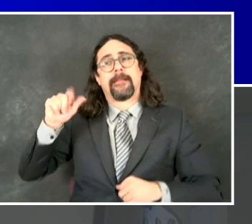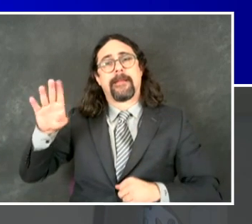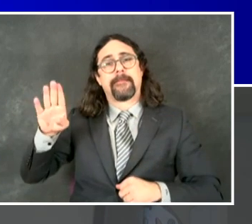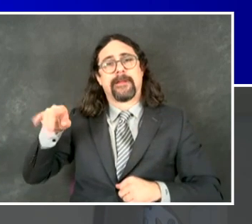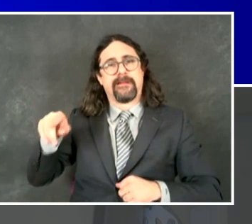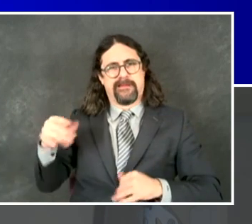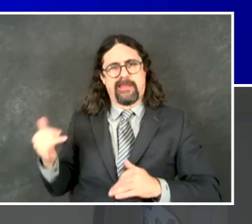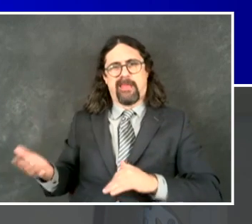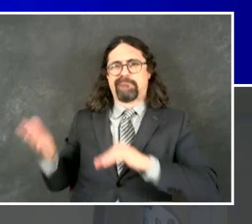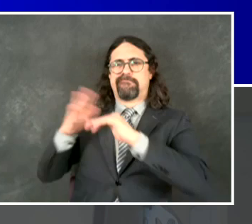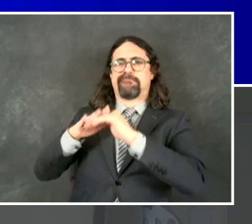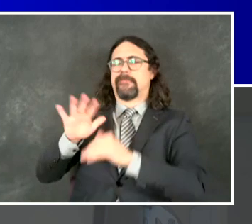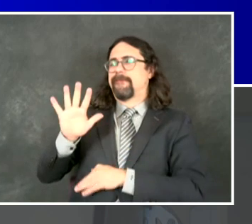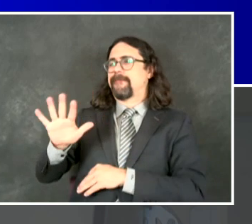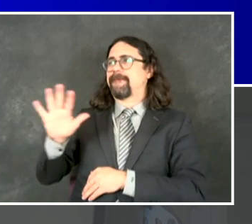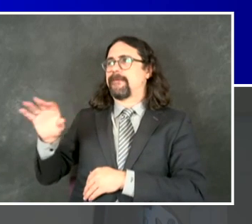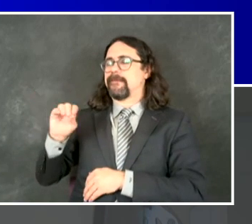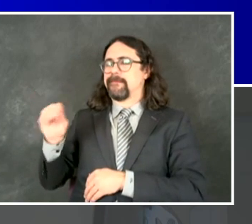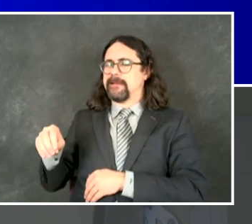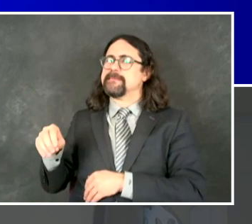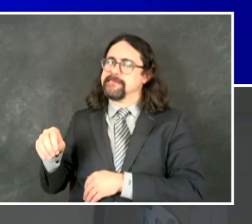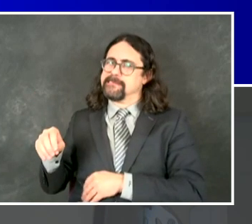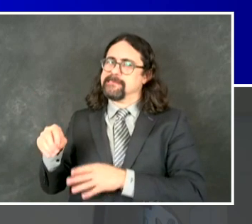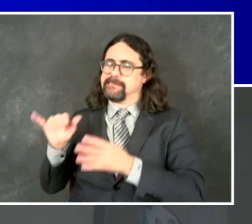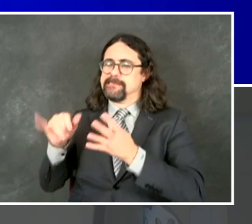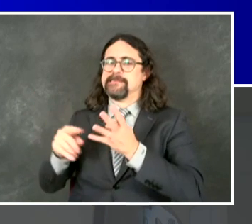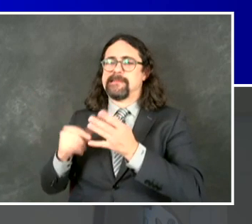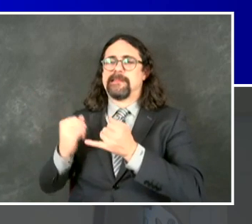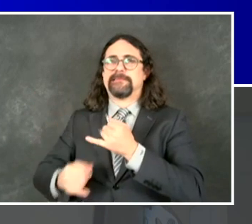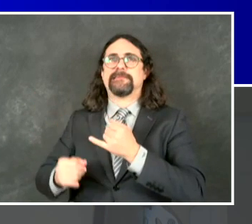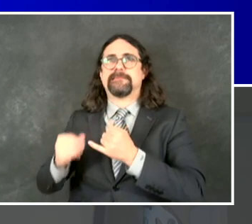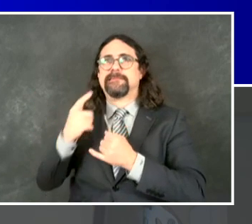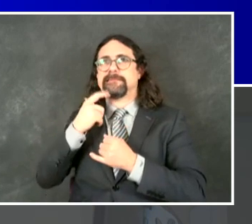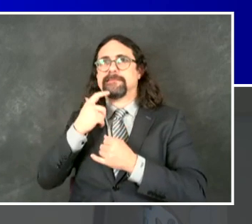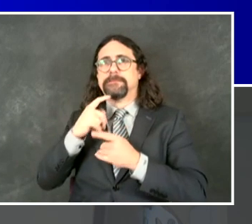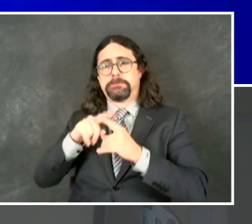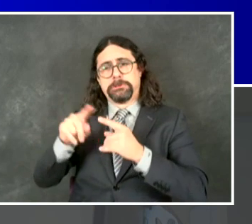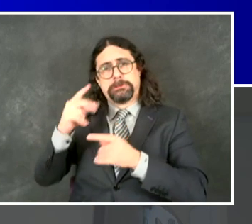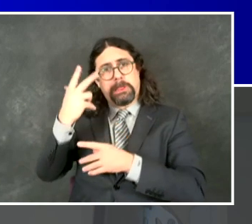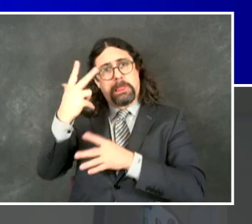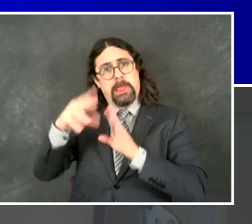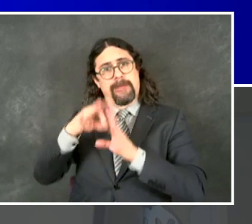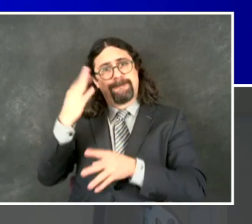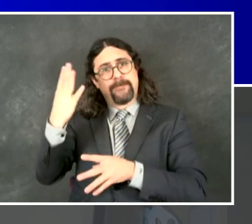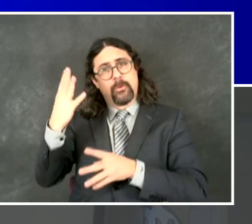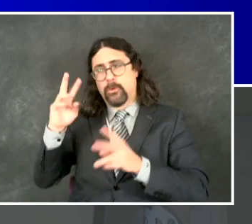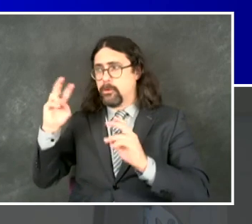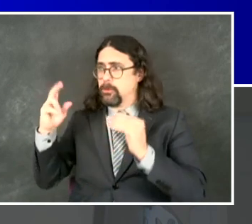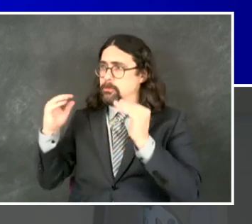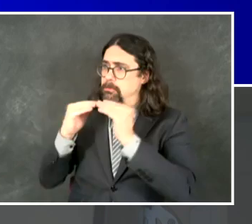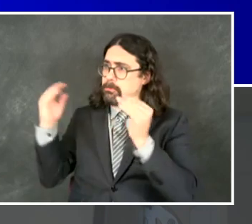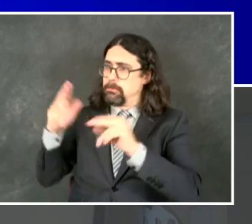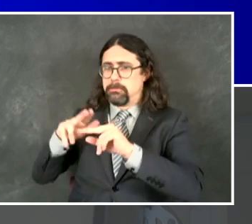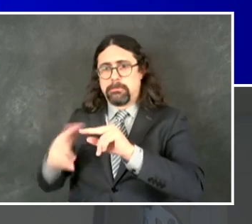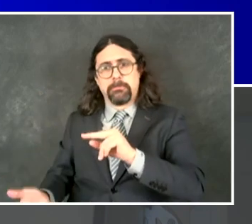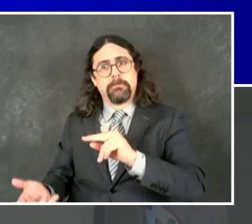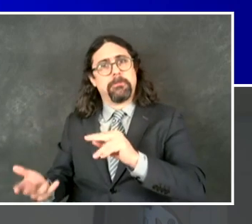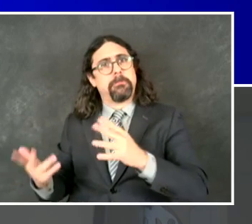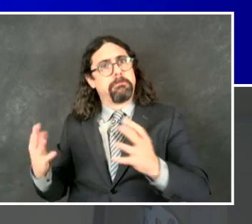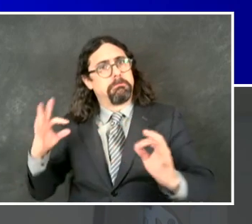MEASURE BUT IT'S A MEASURE OF A SMALLER GROUP OF PEOPLE. WHEN YOU COMPOSITE THE DAY'S PROGRESS,